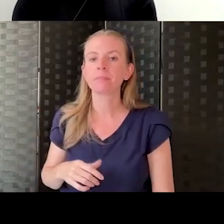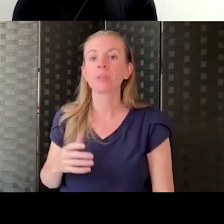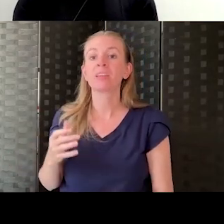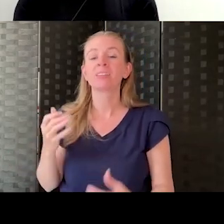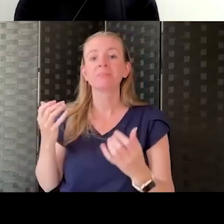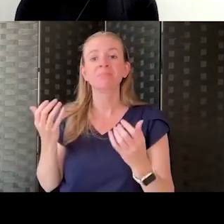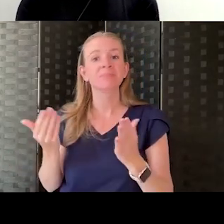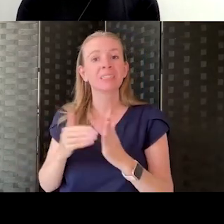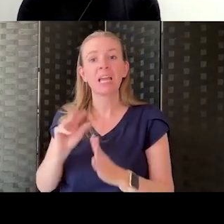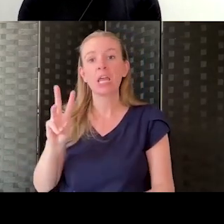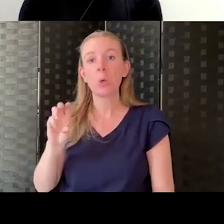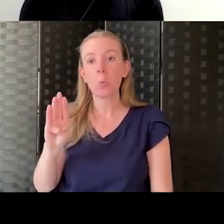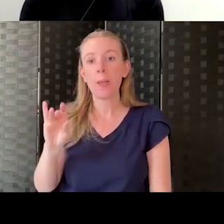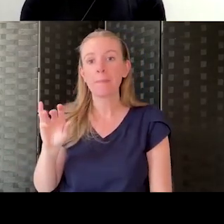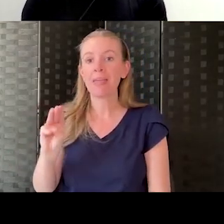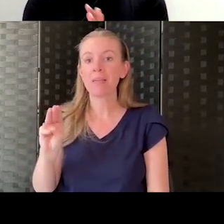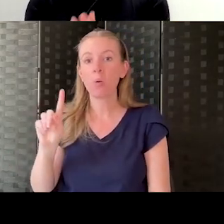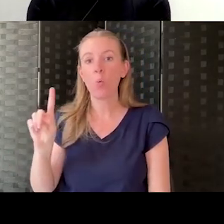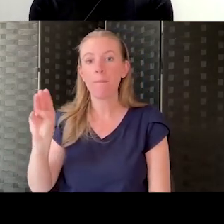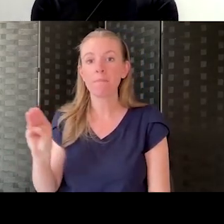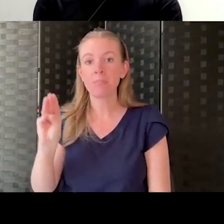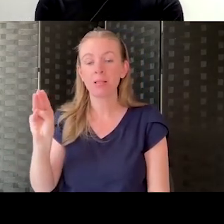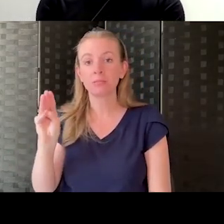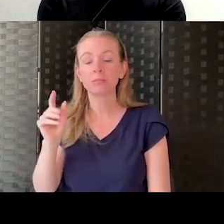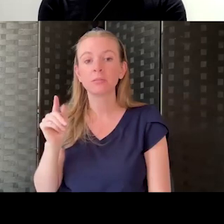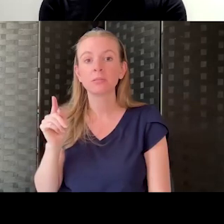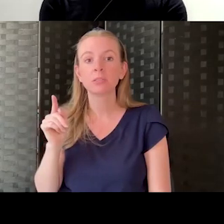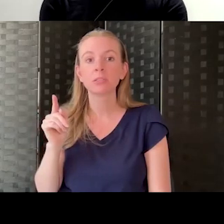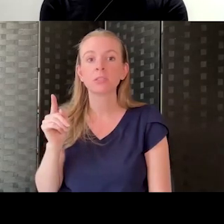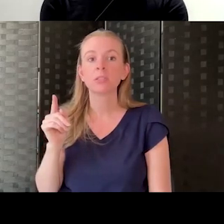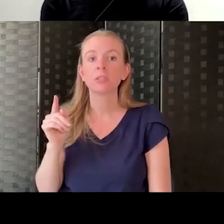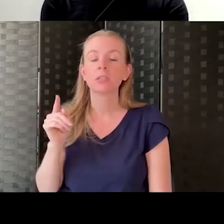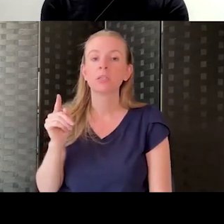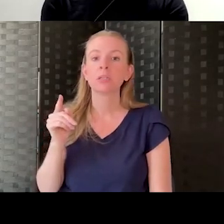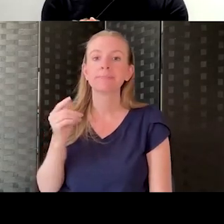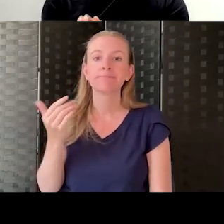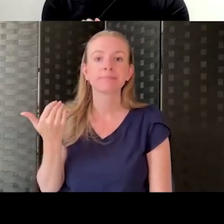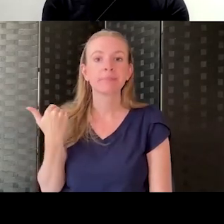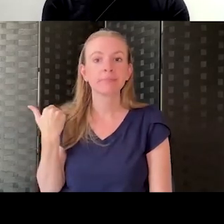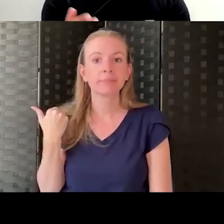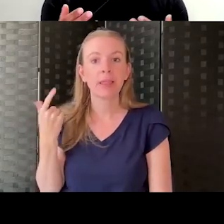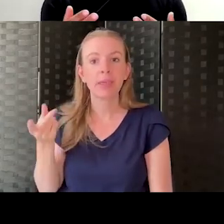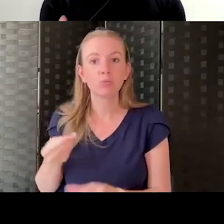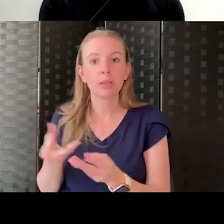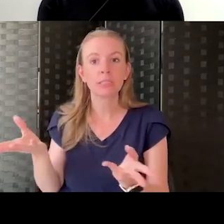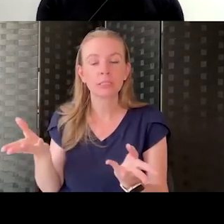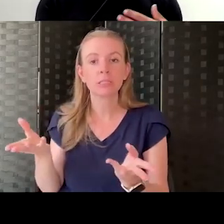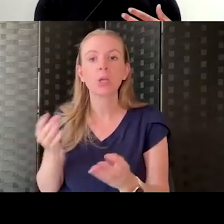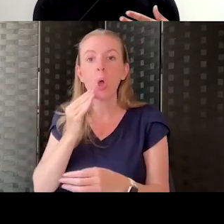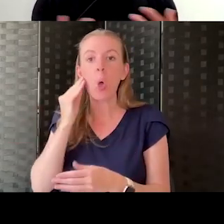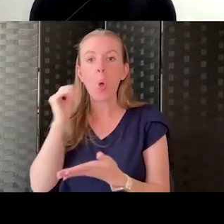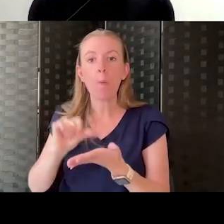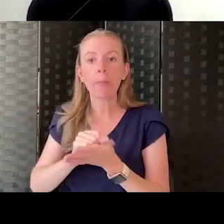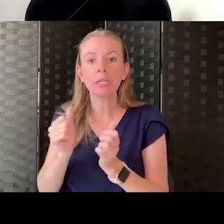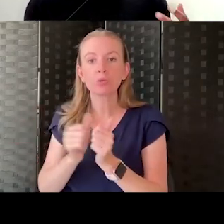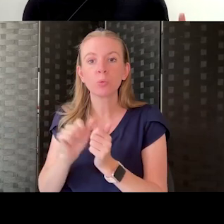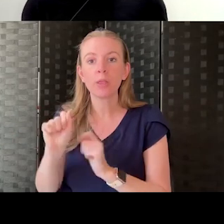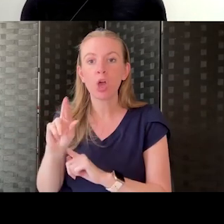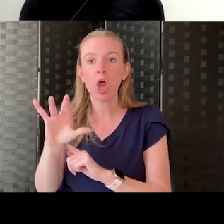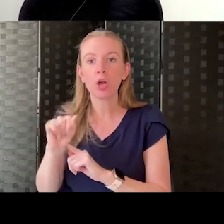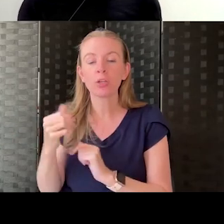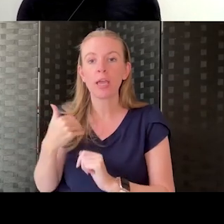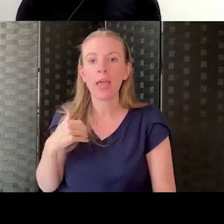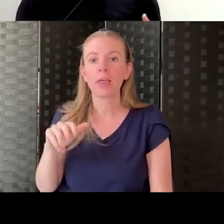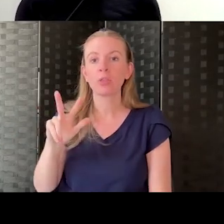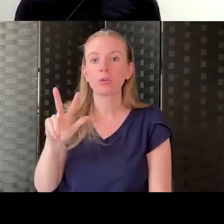WebAIM WebAIM's 1 million, in the last one they released, home pages with Aria had 34. 2 more